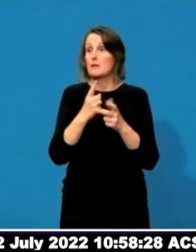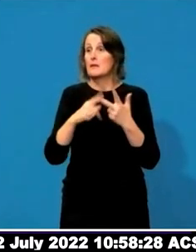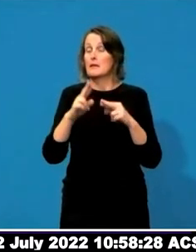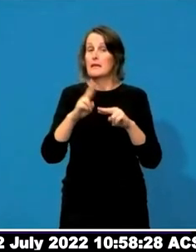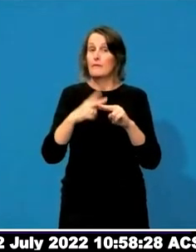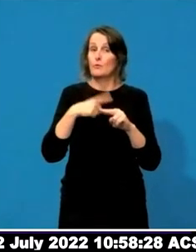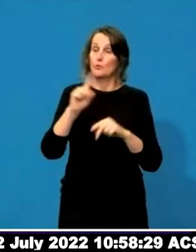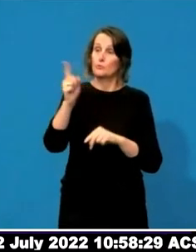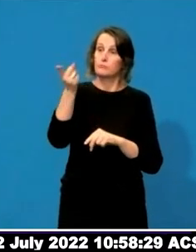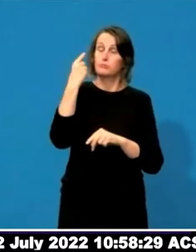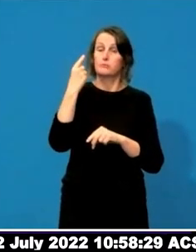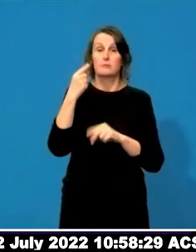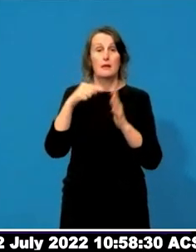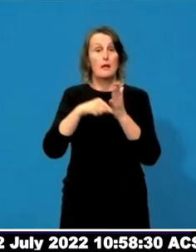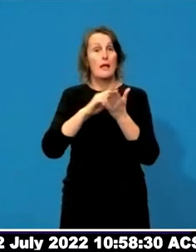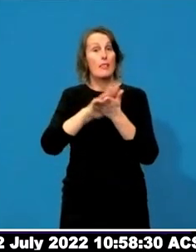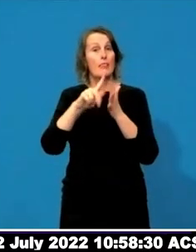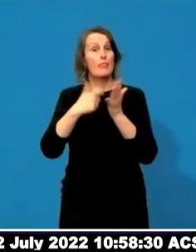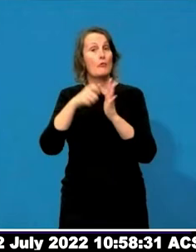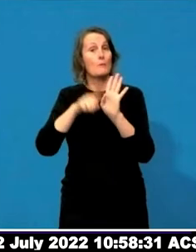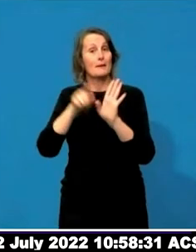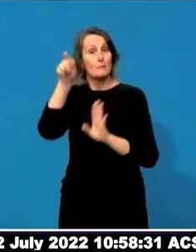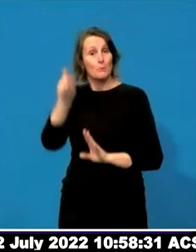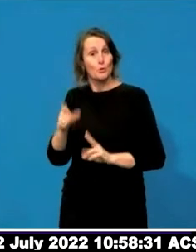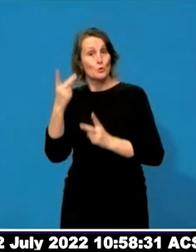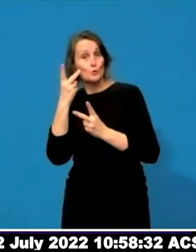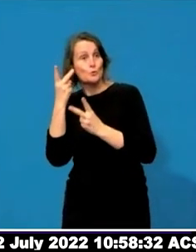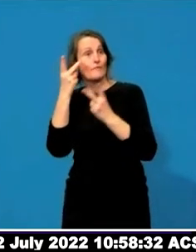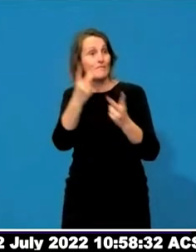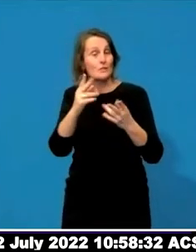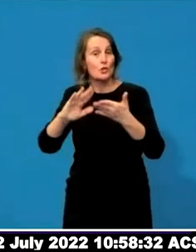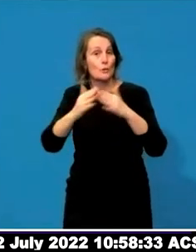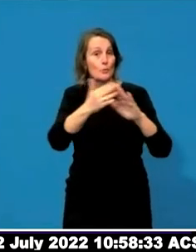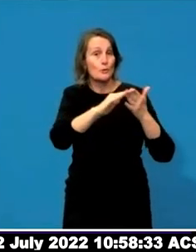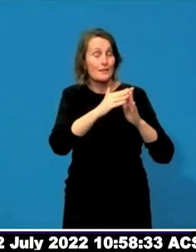to visit a community, they're not able to stay the night in that community